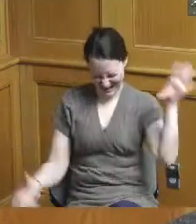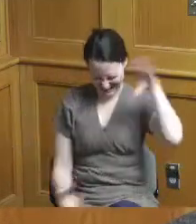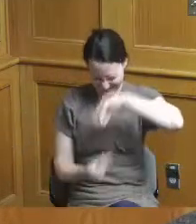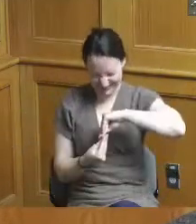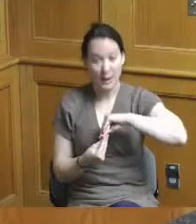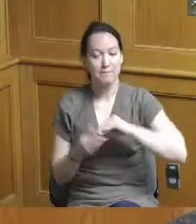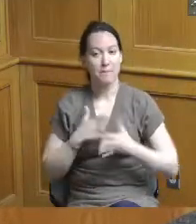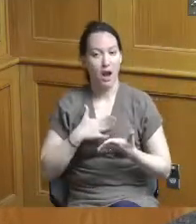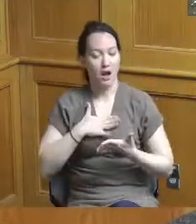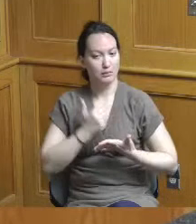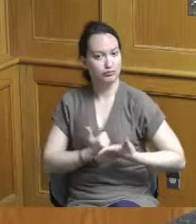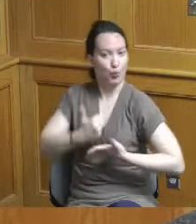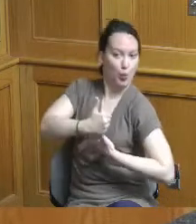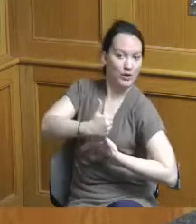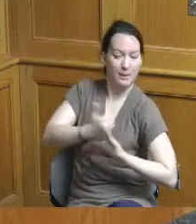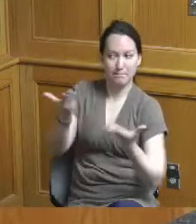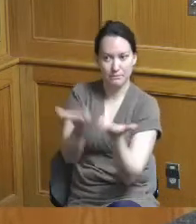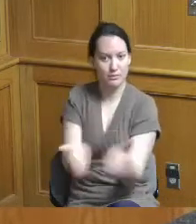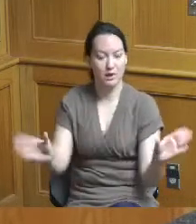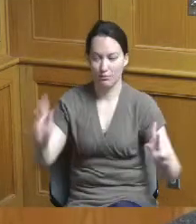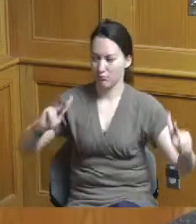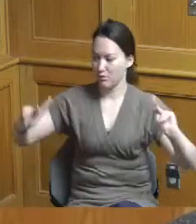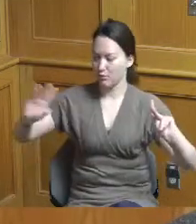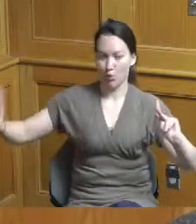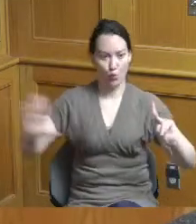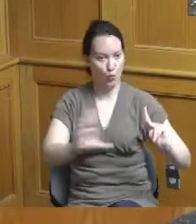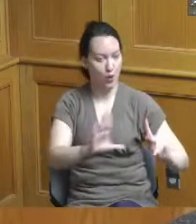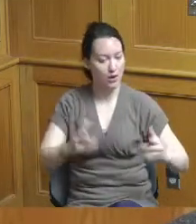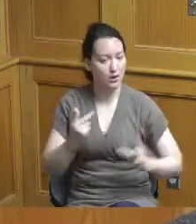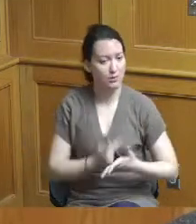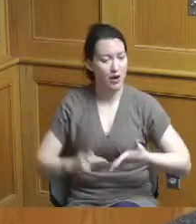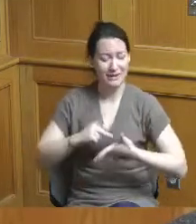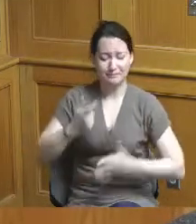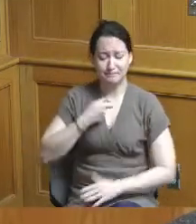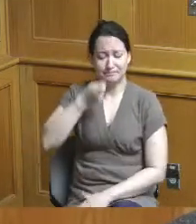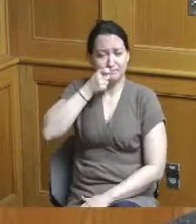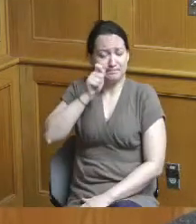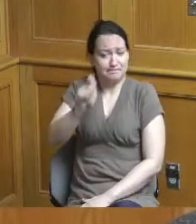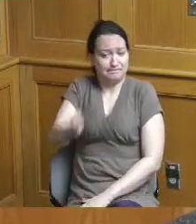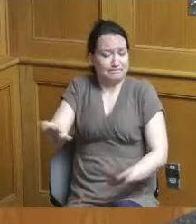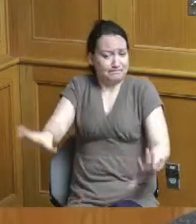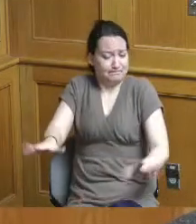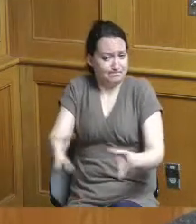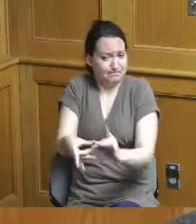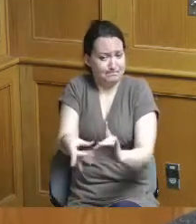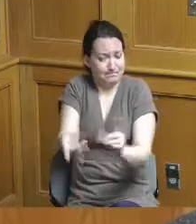my priorities and also the Public's priority so I will leave it at that right now and not